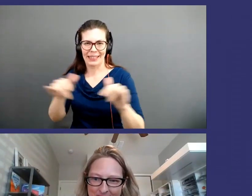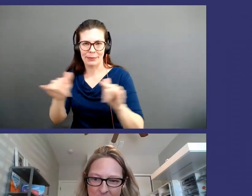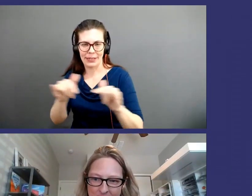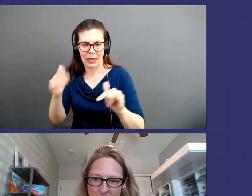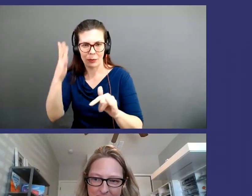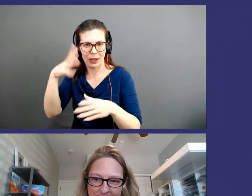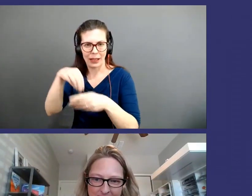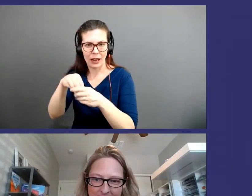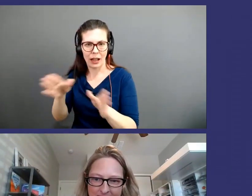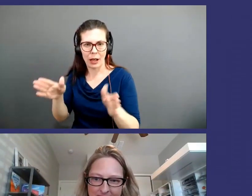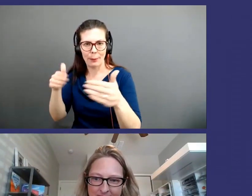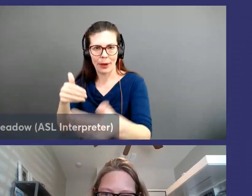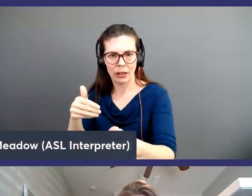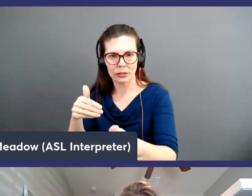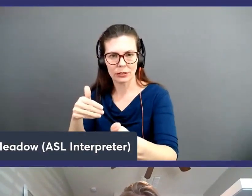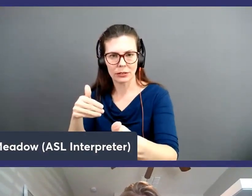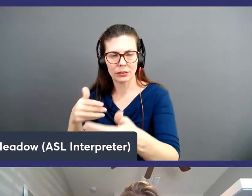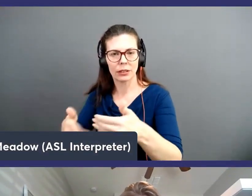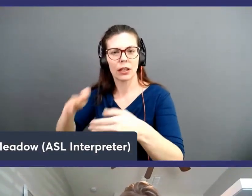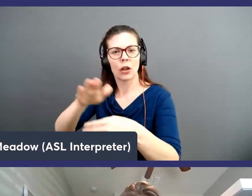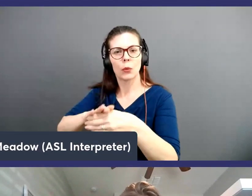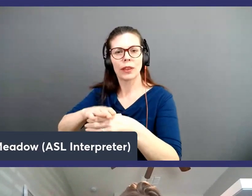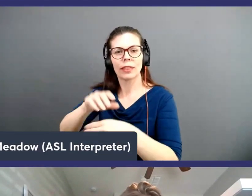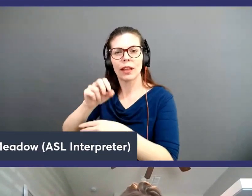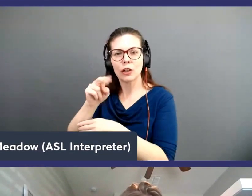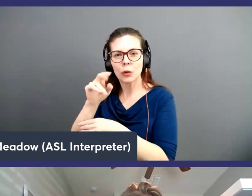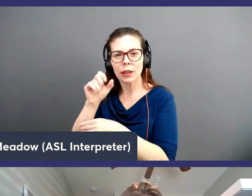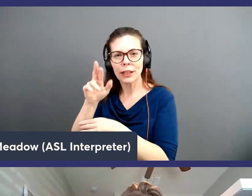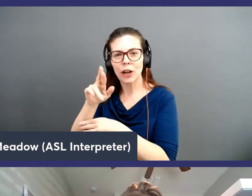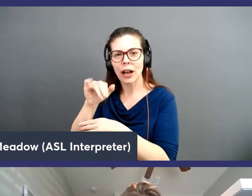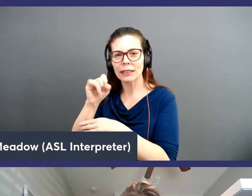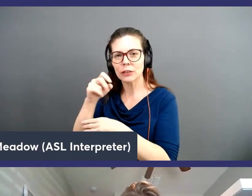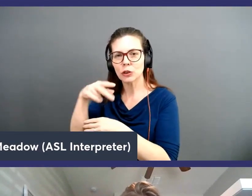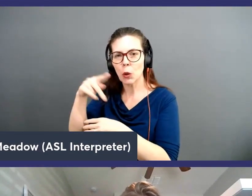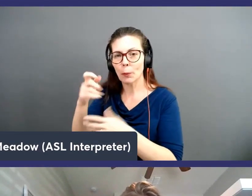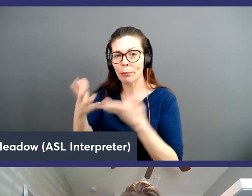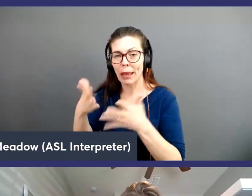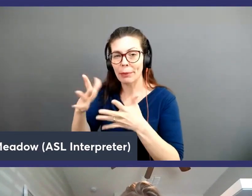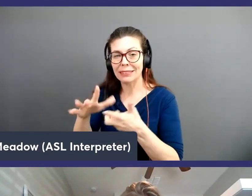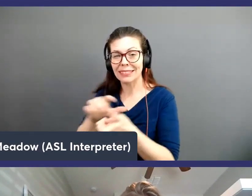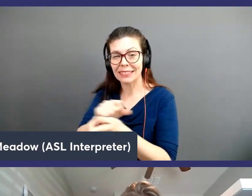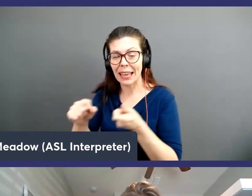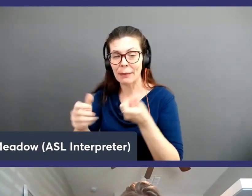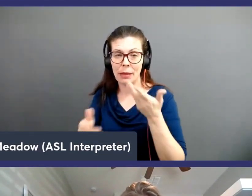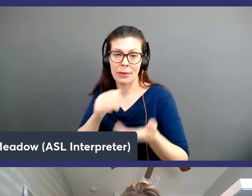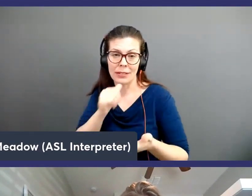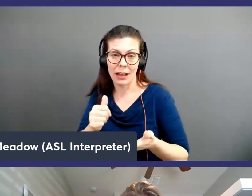with a nuclear isotope that might decay and might not, but you don't know until you observe it.